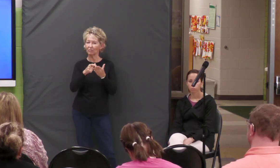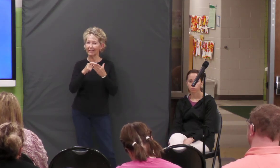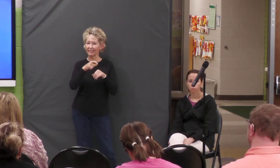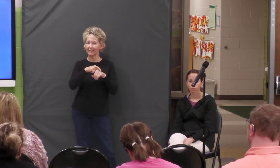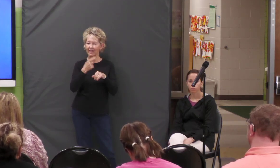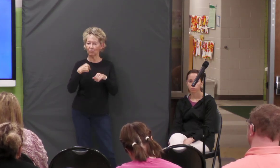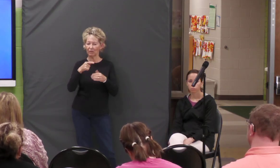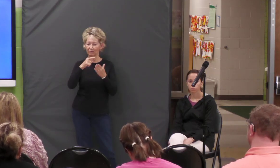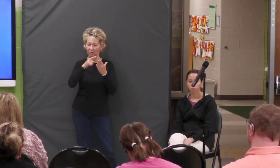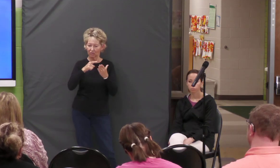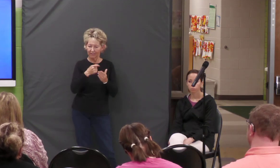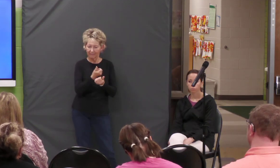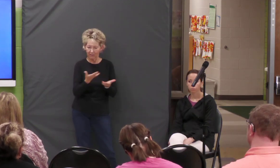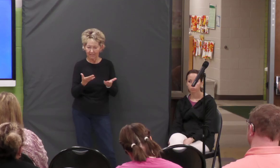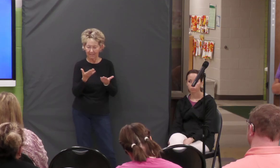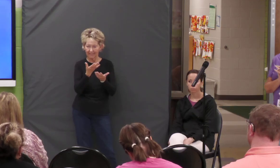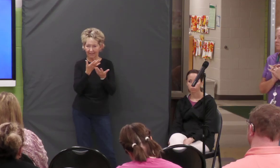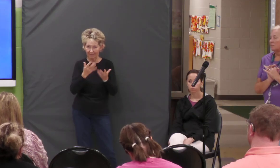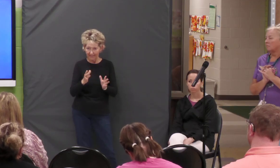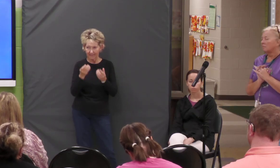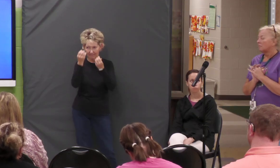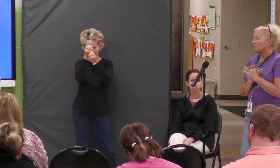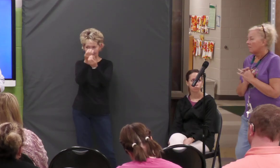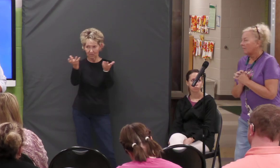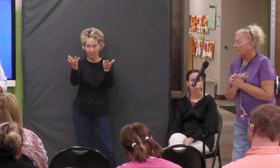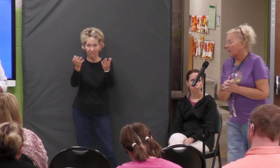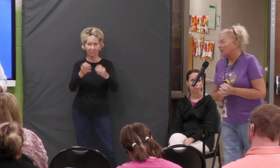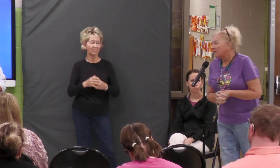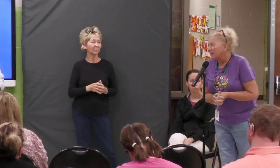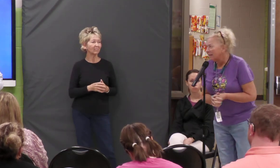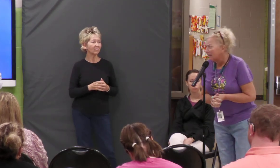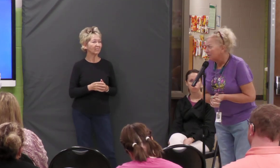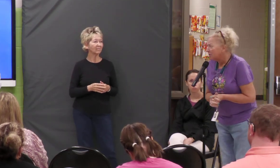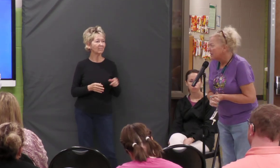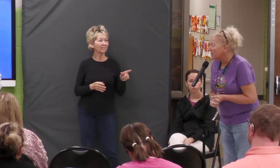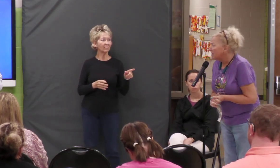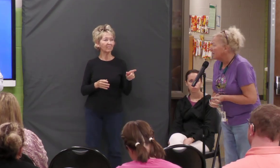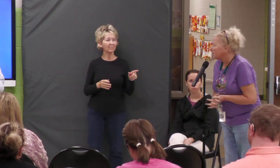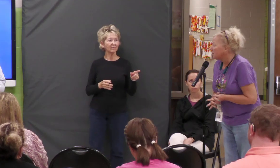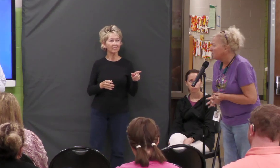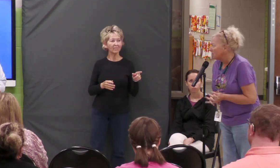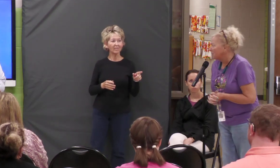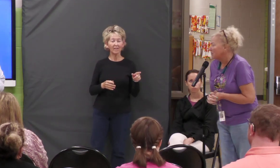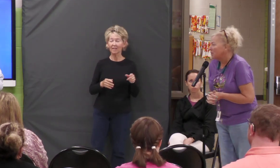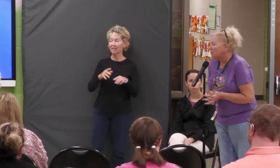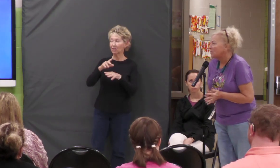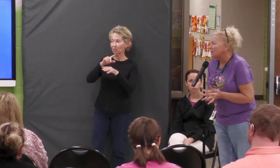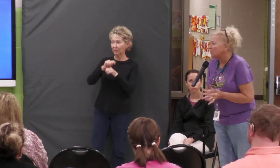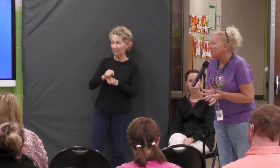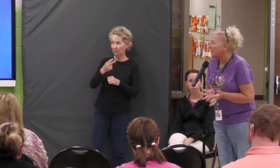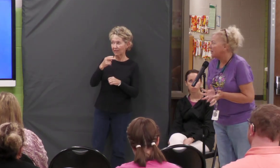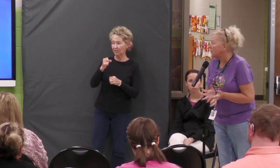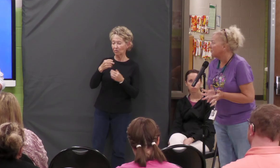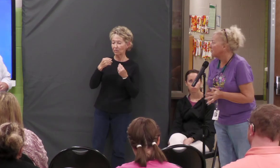everything so like at a traditional high school you know you sell cookie dough for